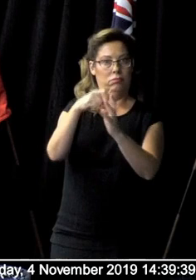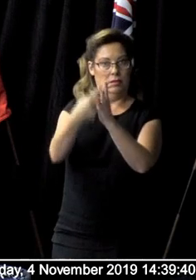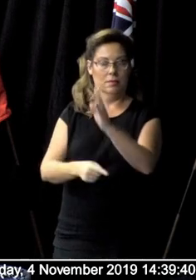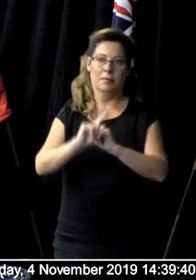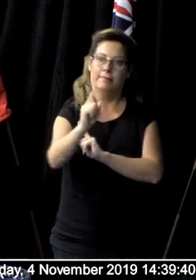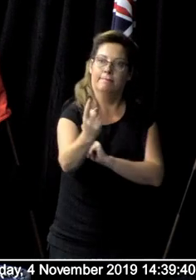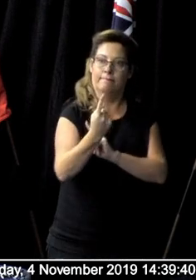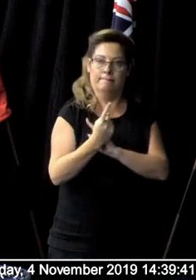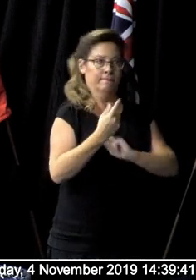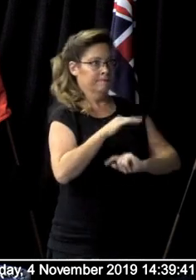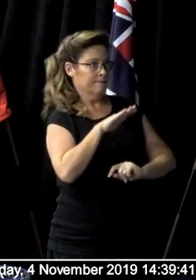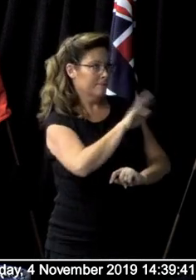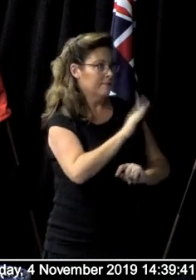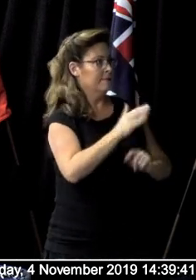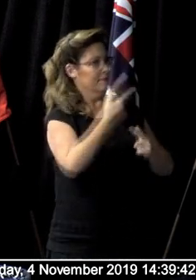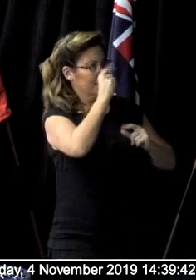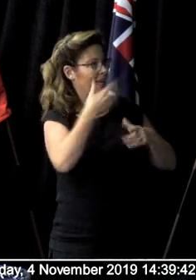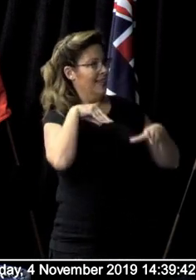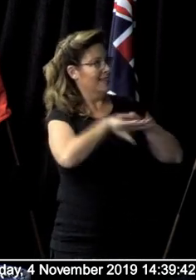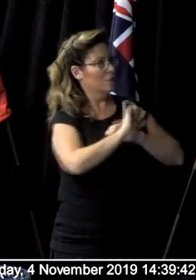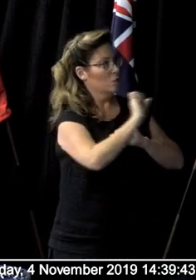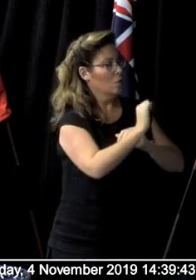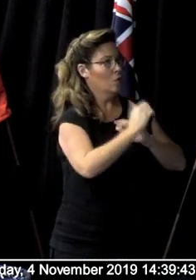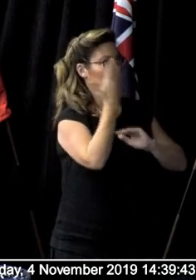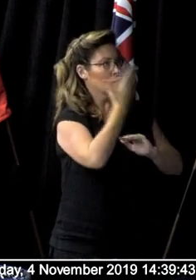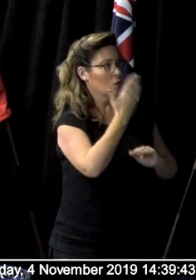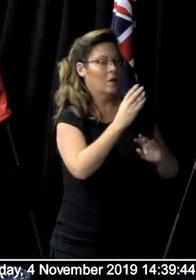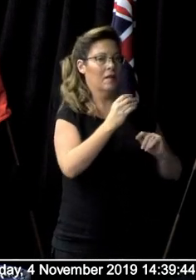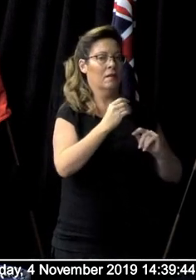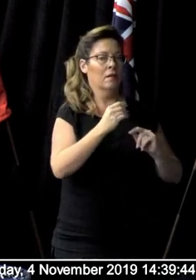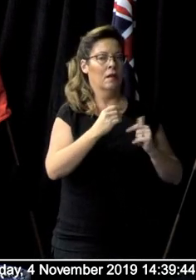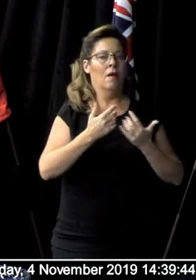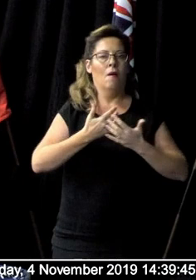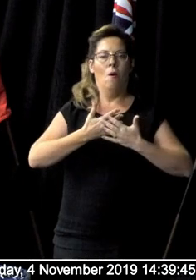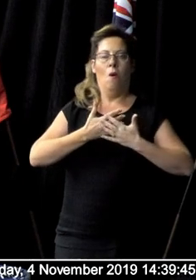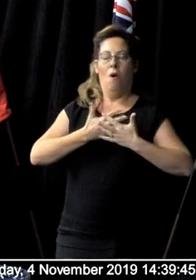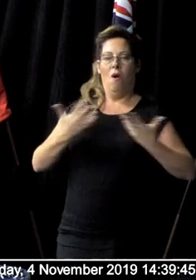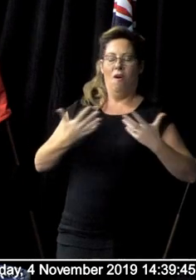a lot of advice that the correct enrolment would be